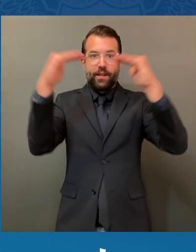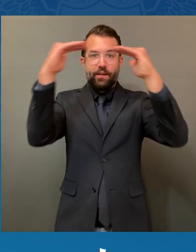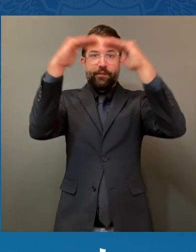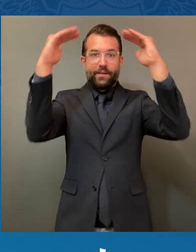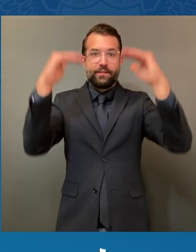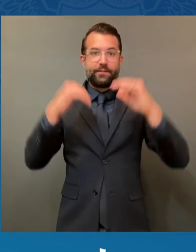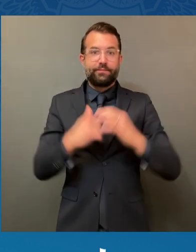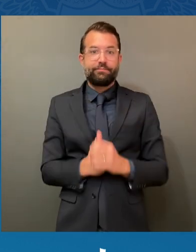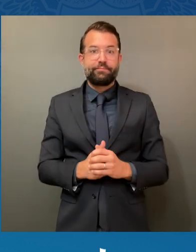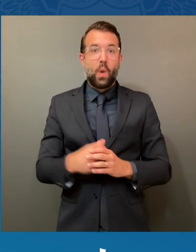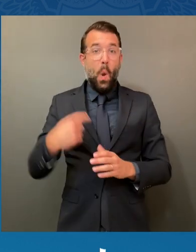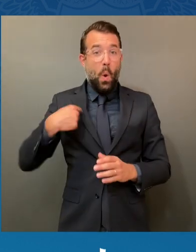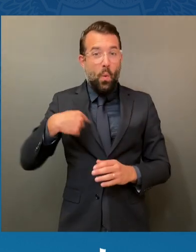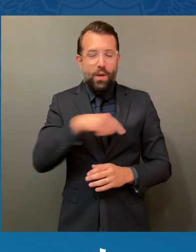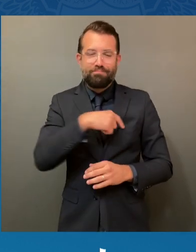those who sincerely took an oath --